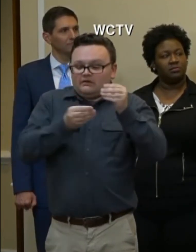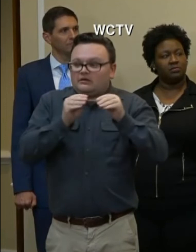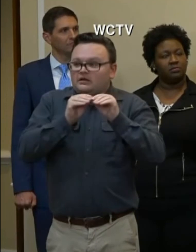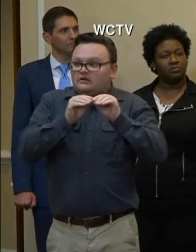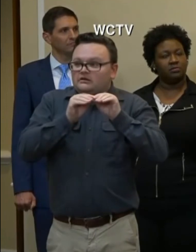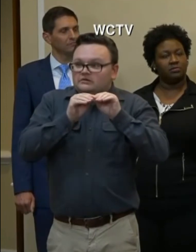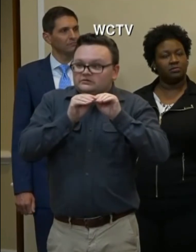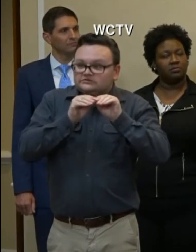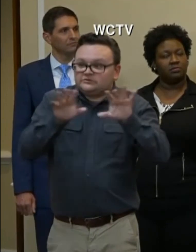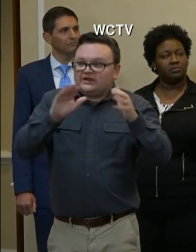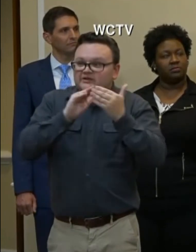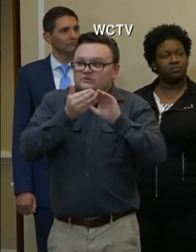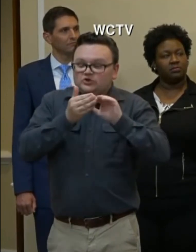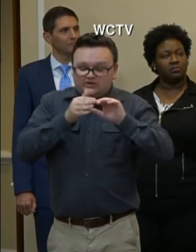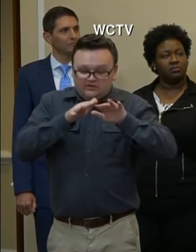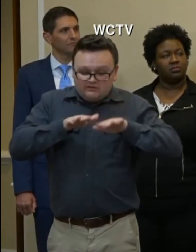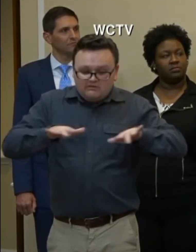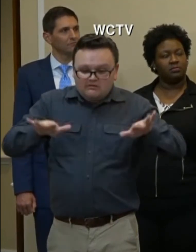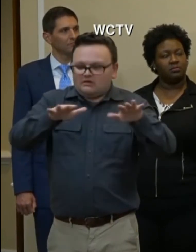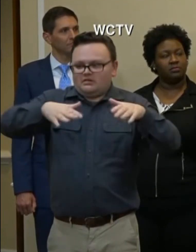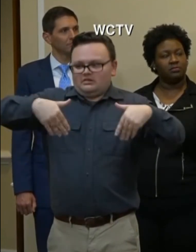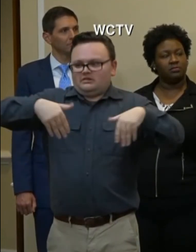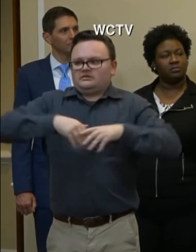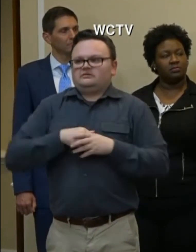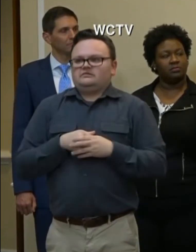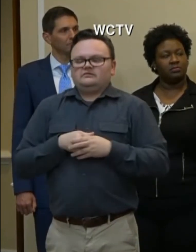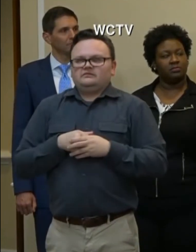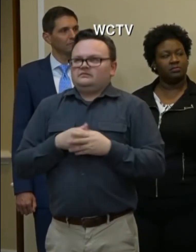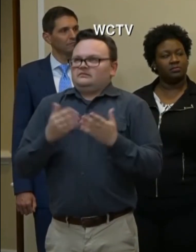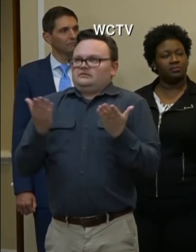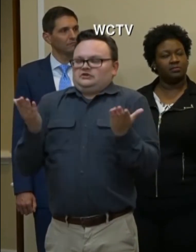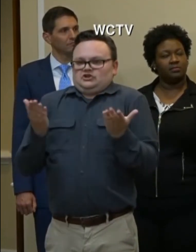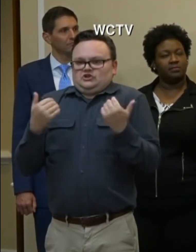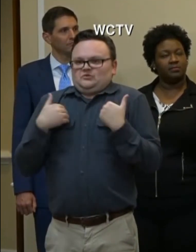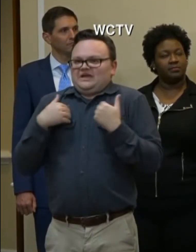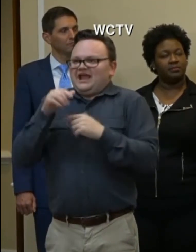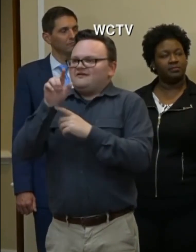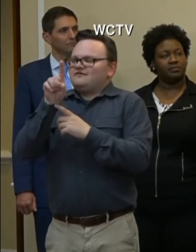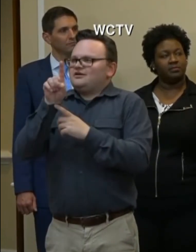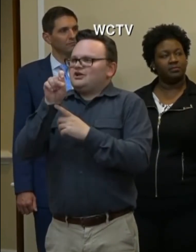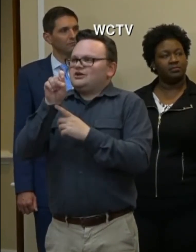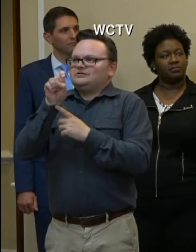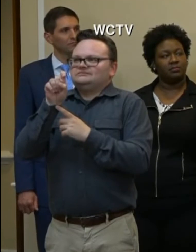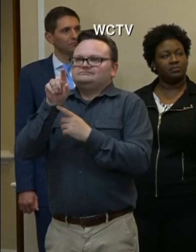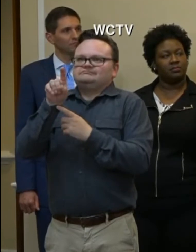dynamic situation we have 125 million people come to visit our state and so